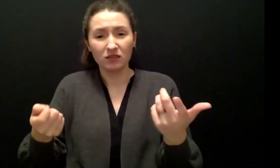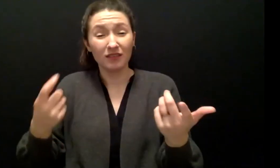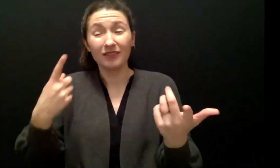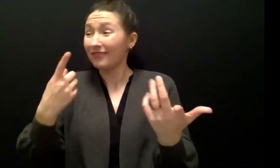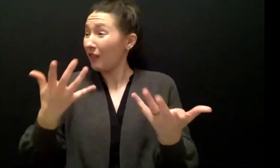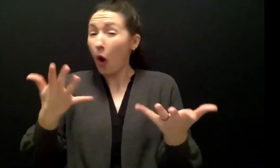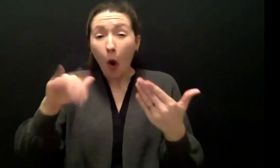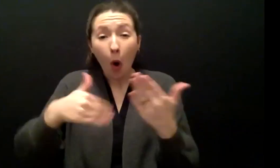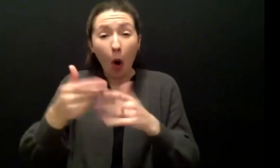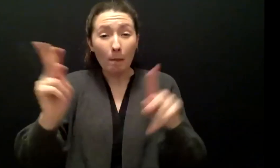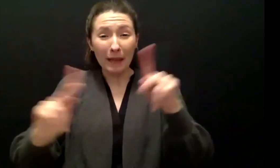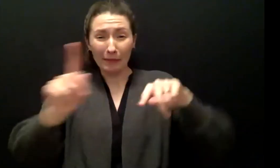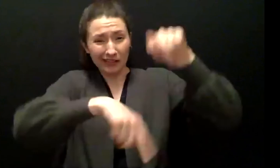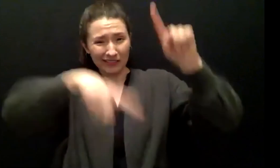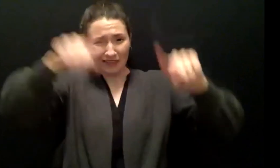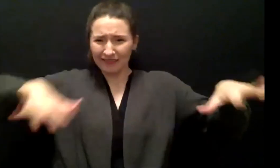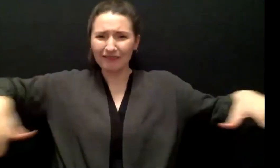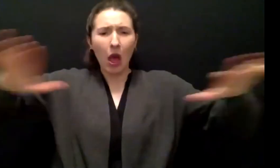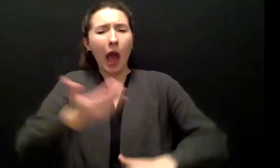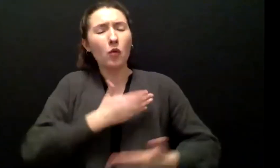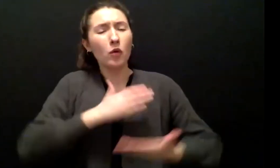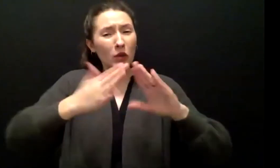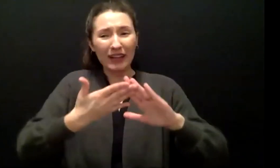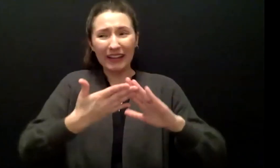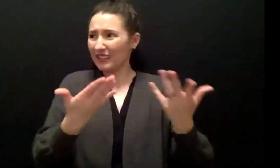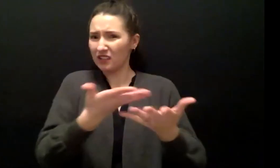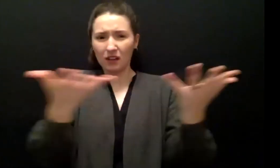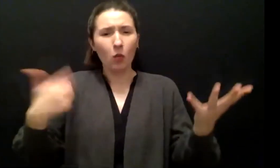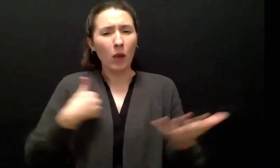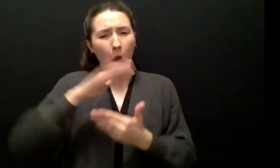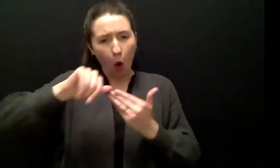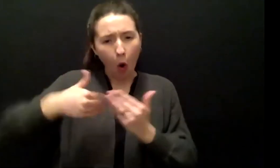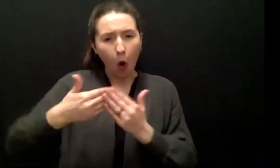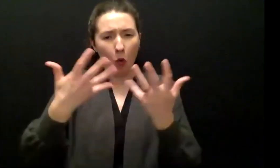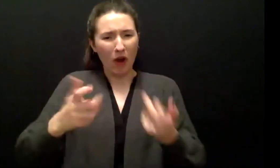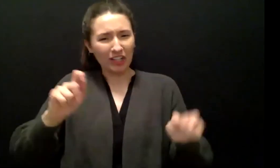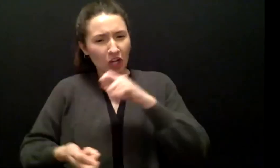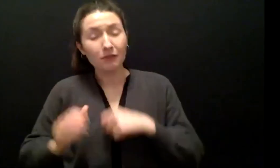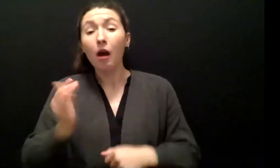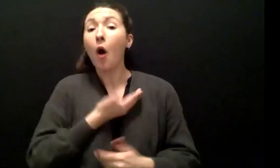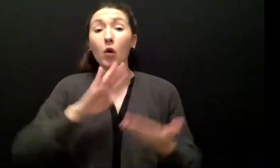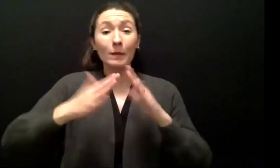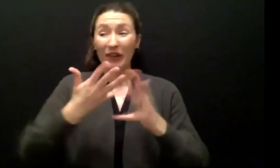about this question, so I'm trying to, I don't wanna double it up for you...